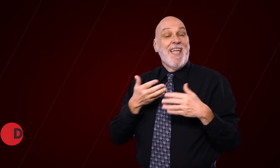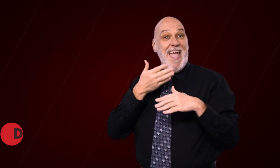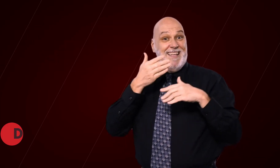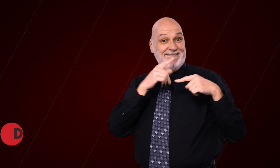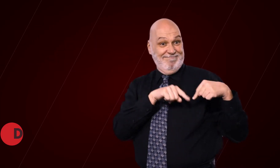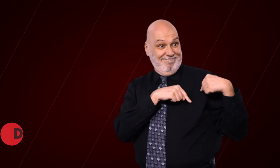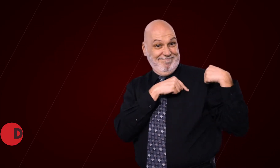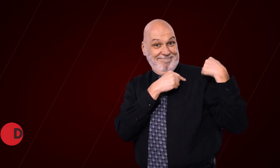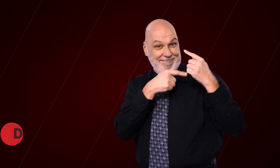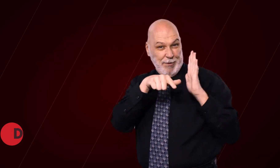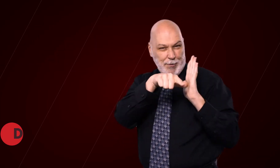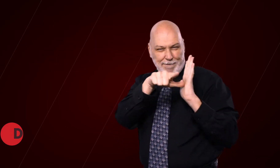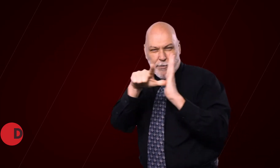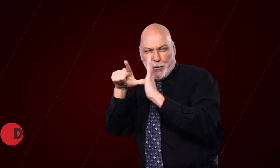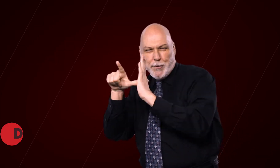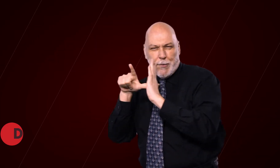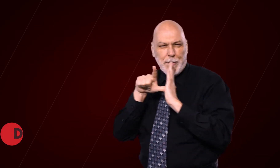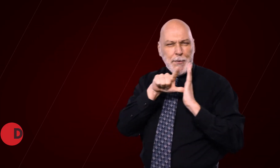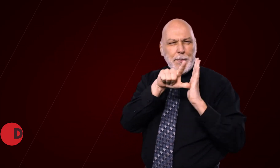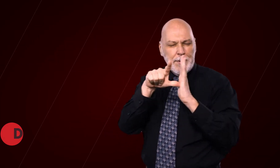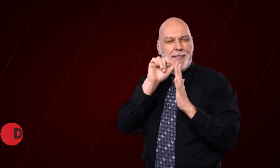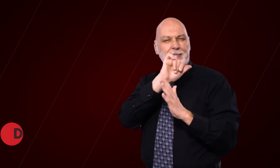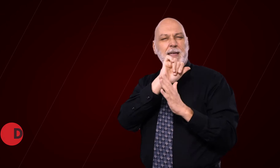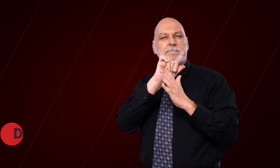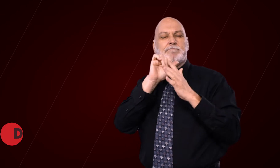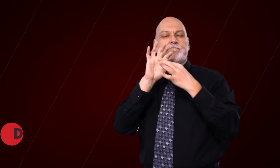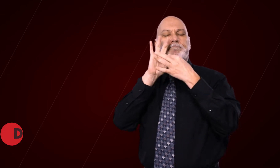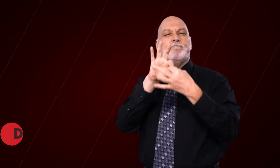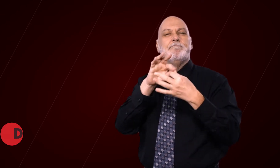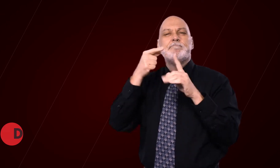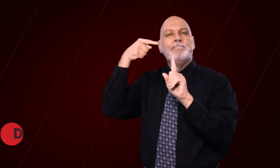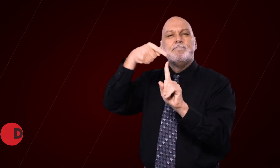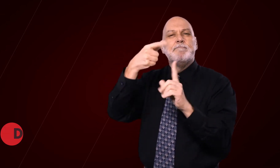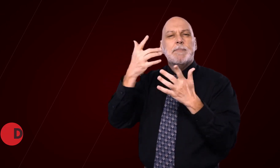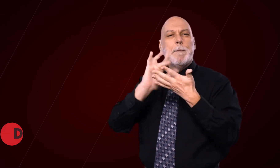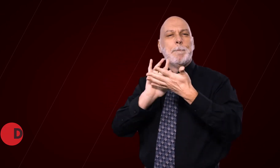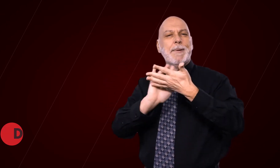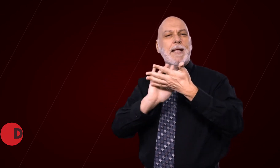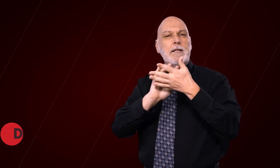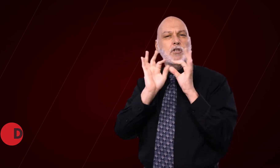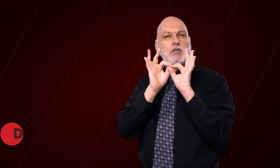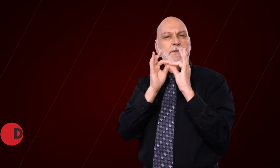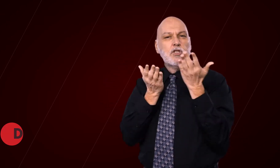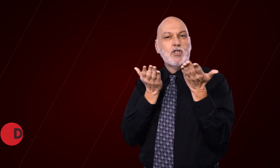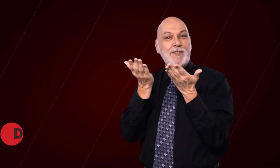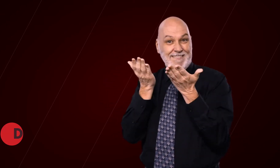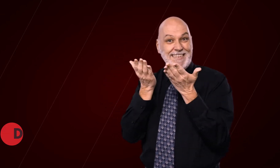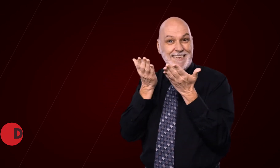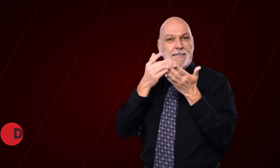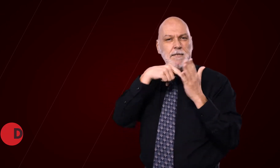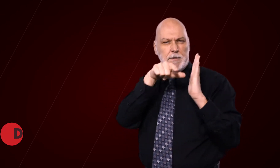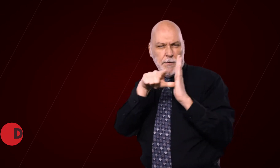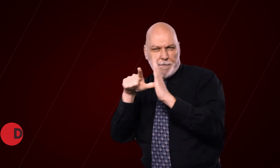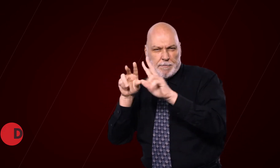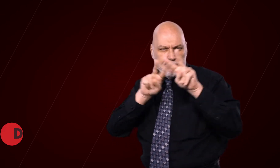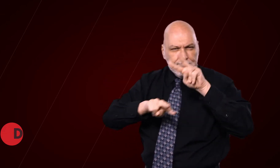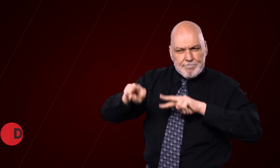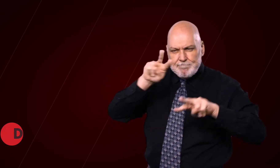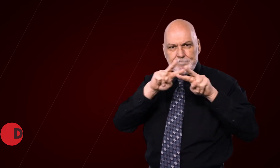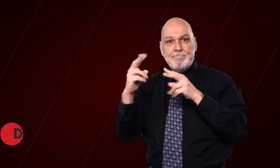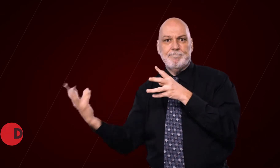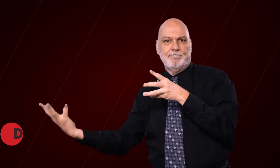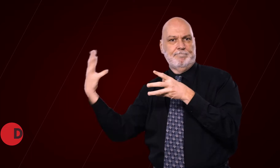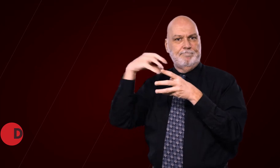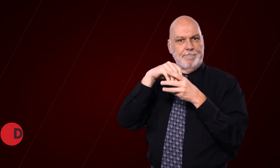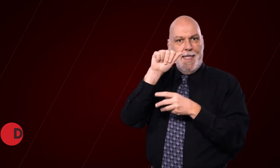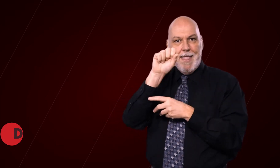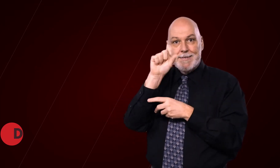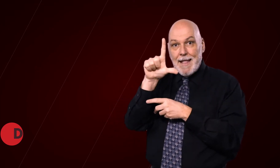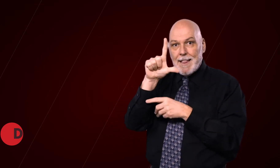After a review of the Medical Interpreting Service which includes